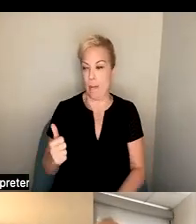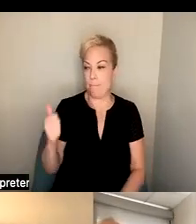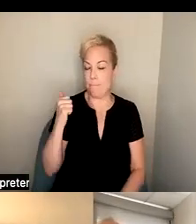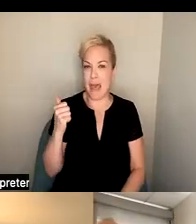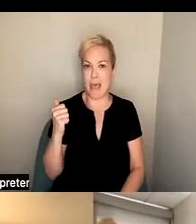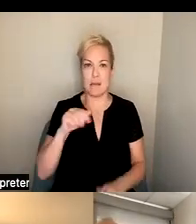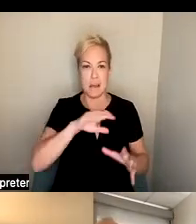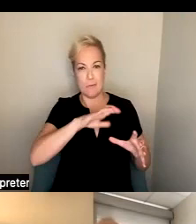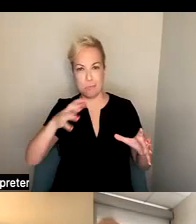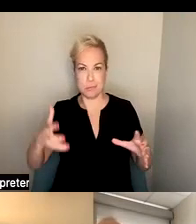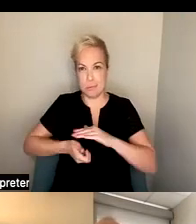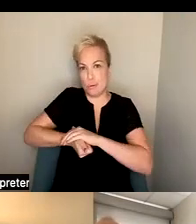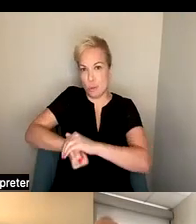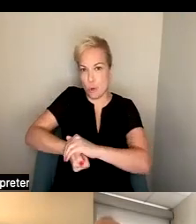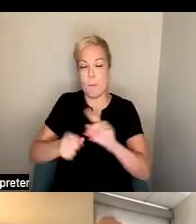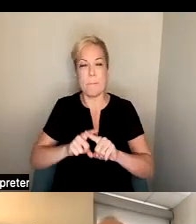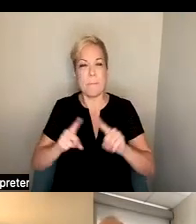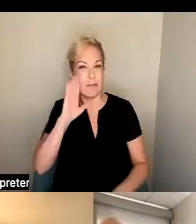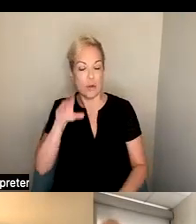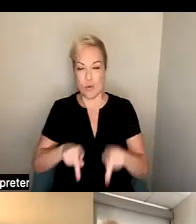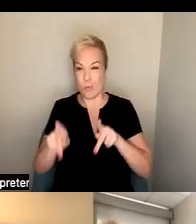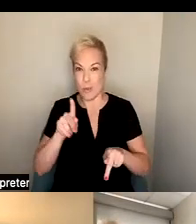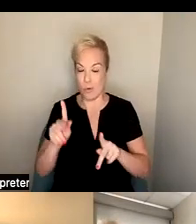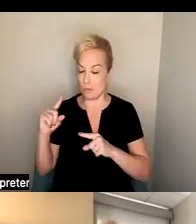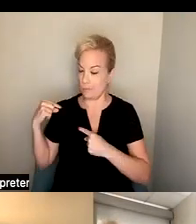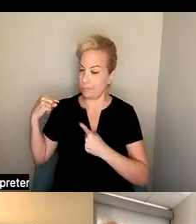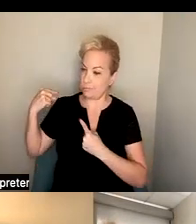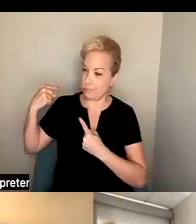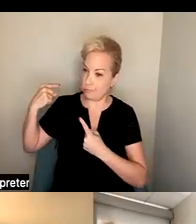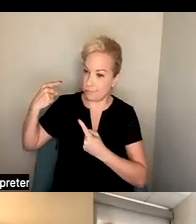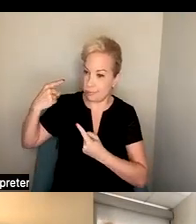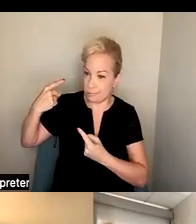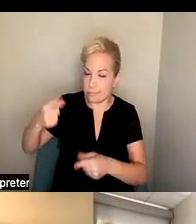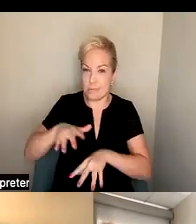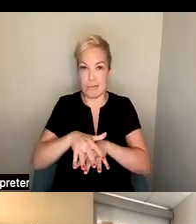inevitably forgot our role, our responsibilities, our instructions and we had to be- have them